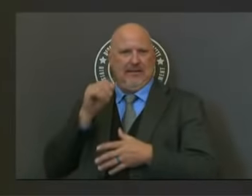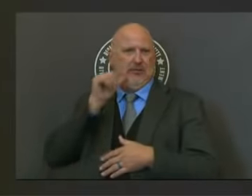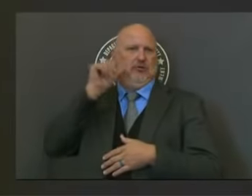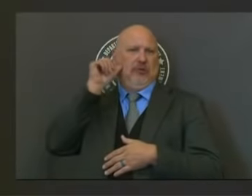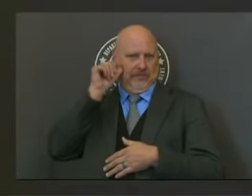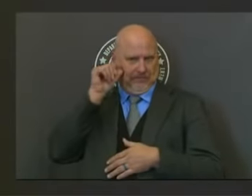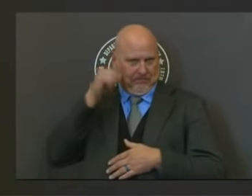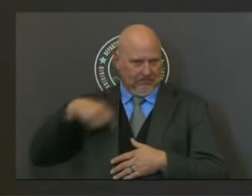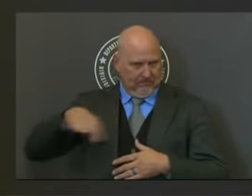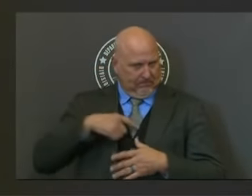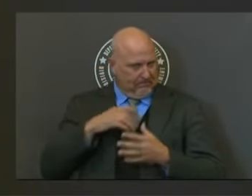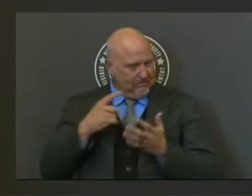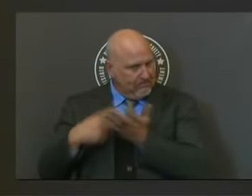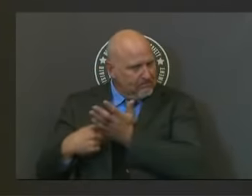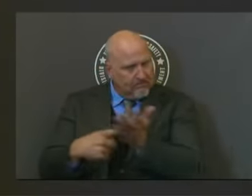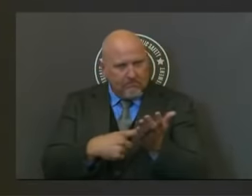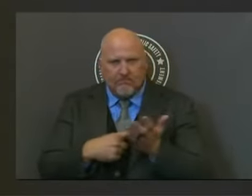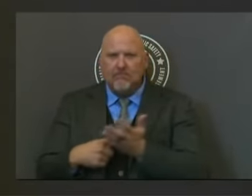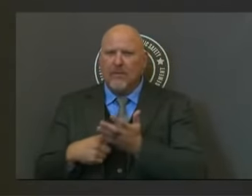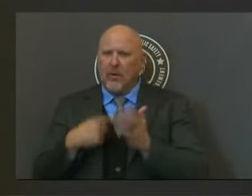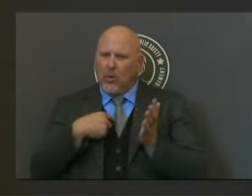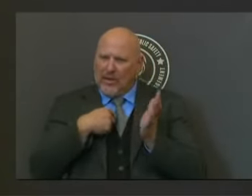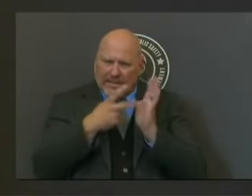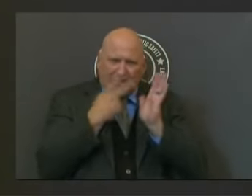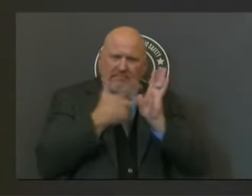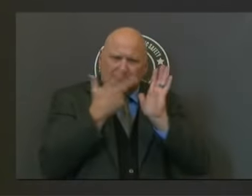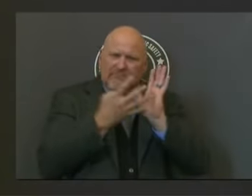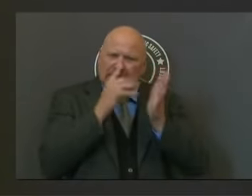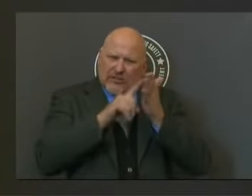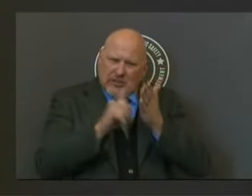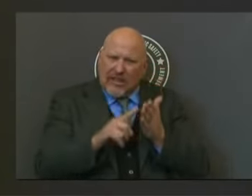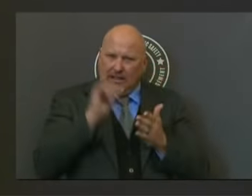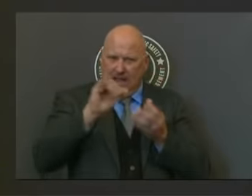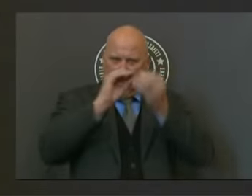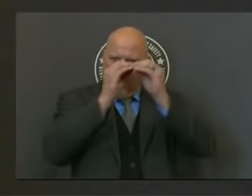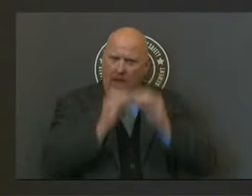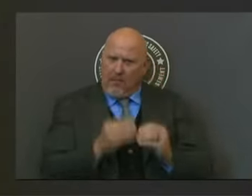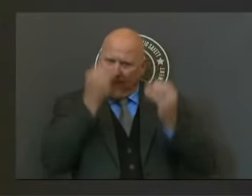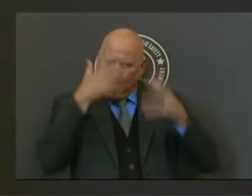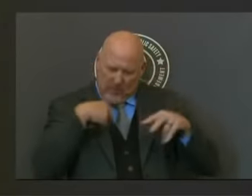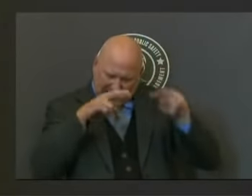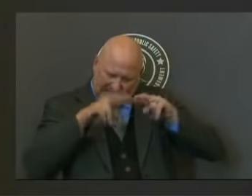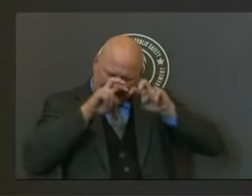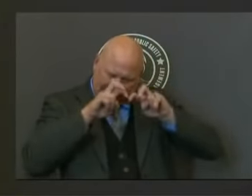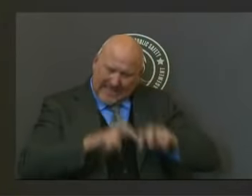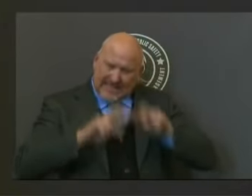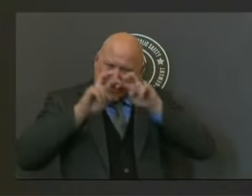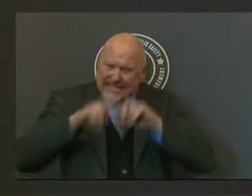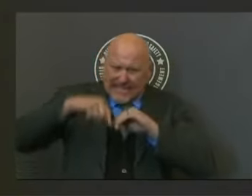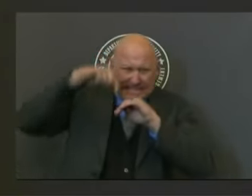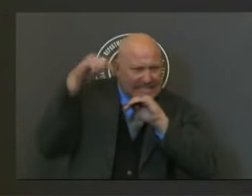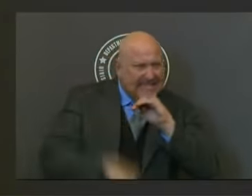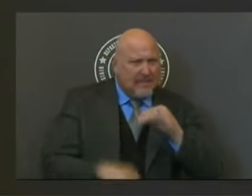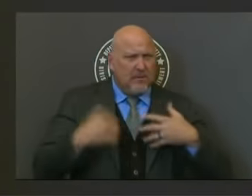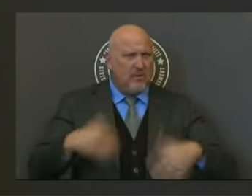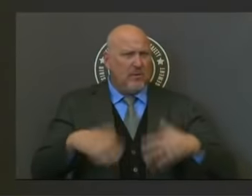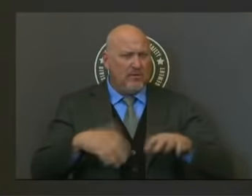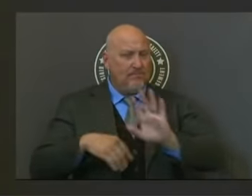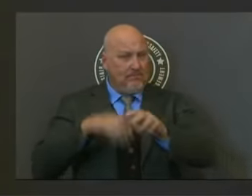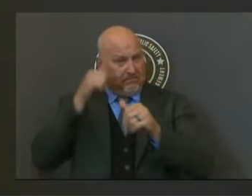and based on the transmission levels